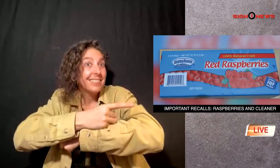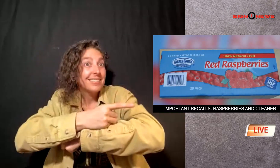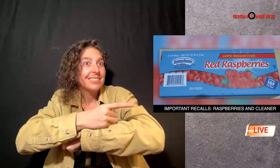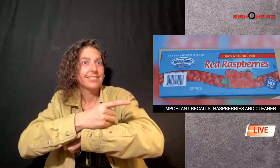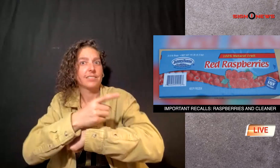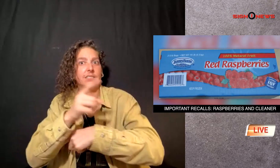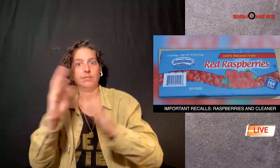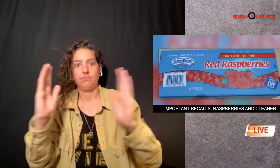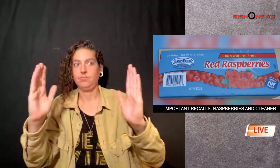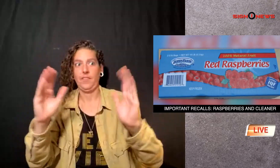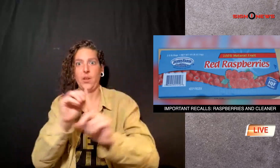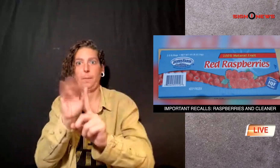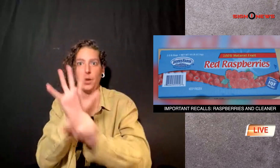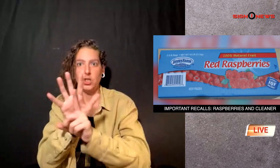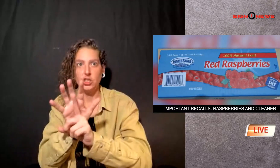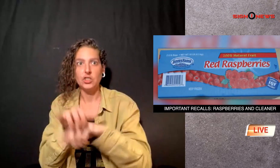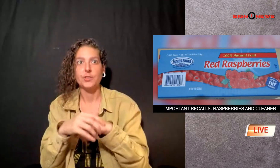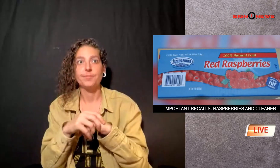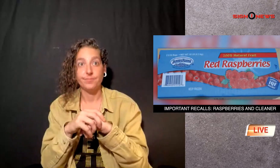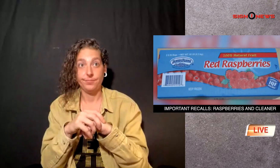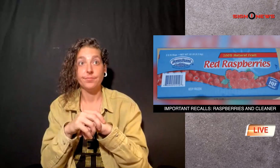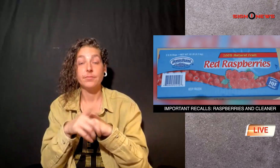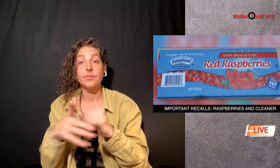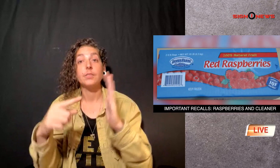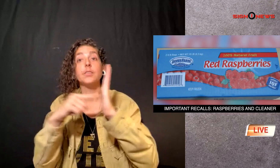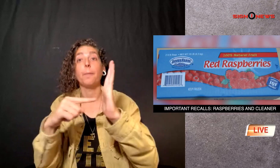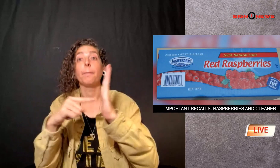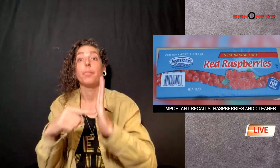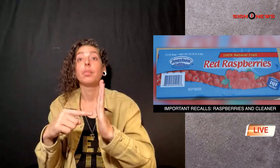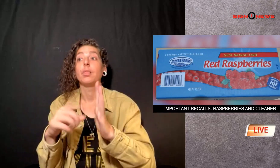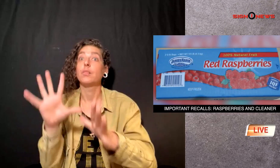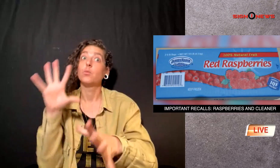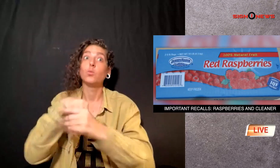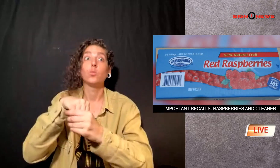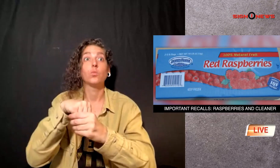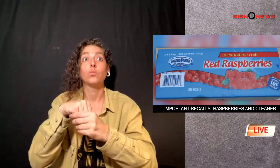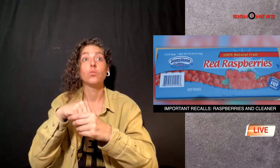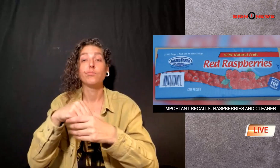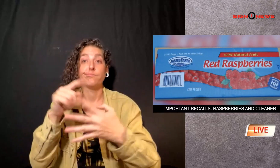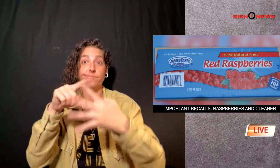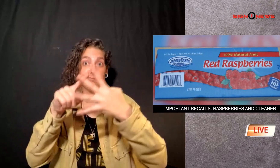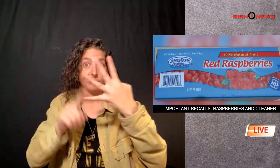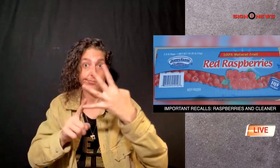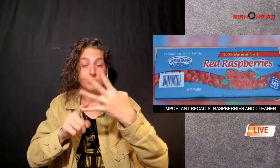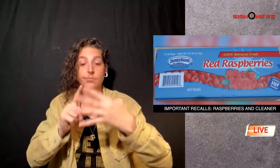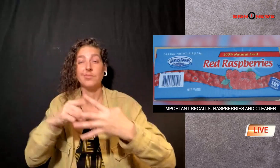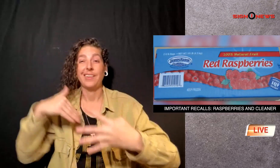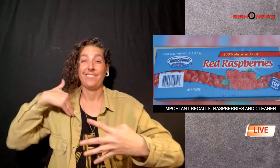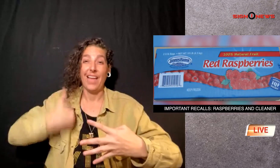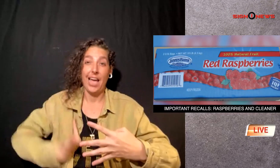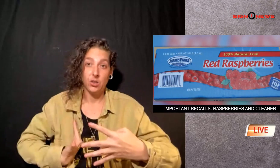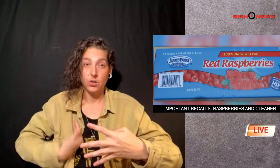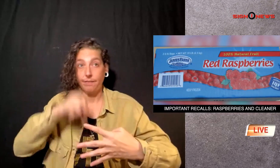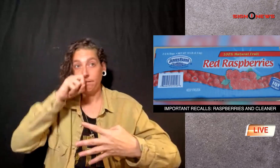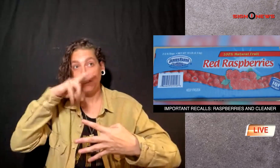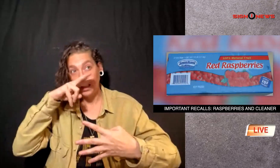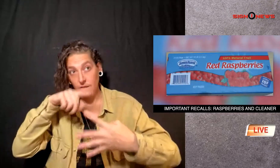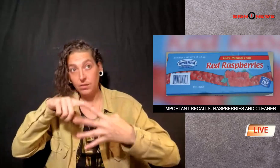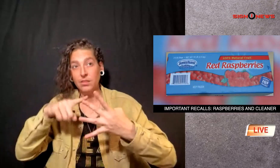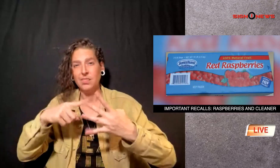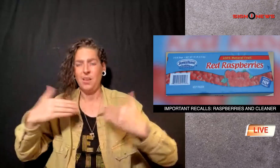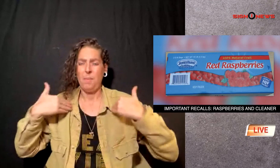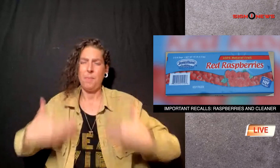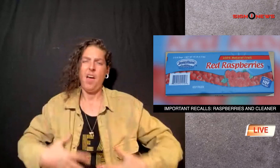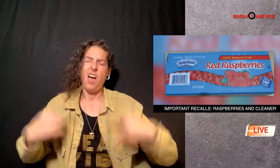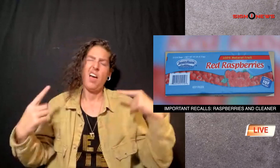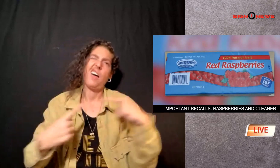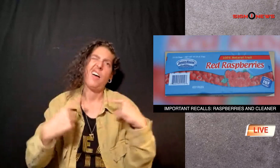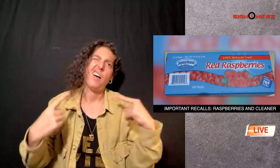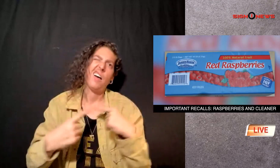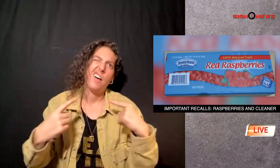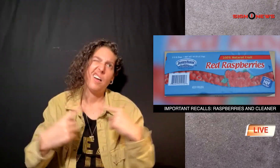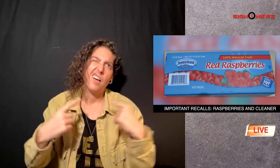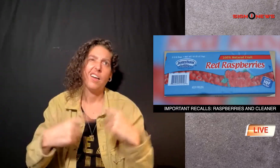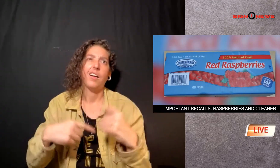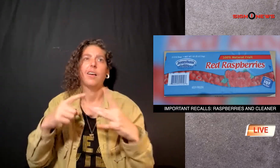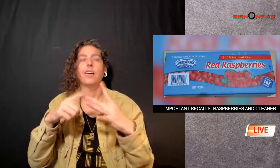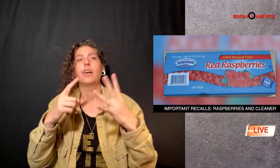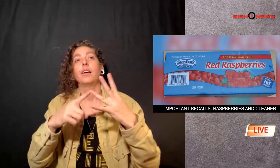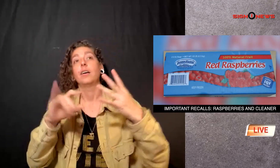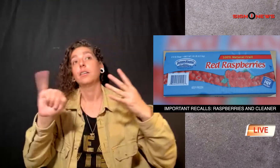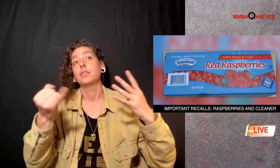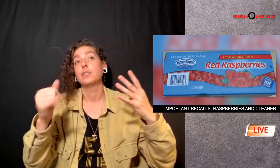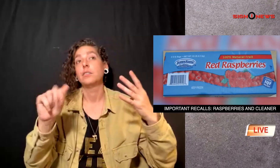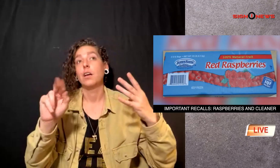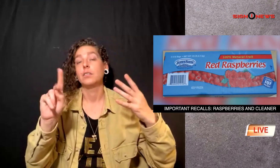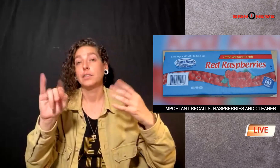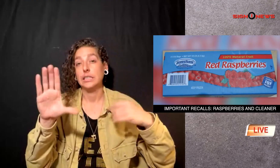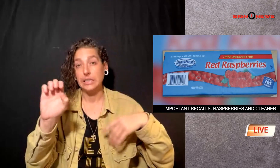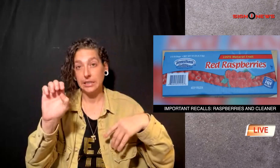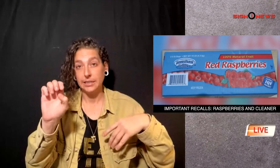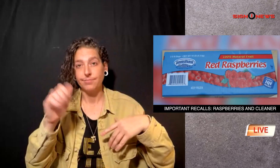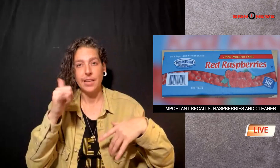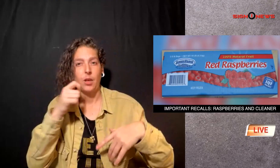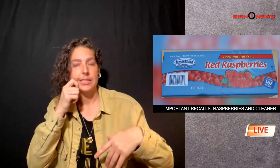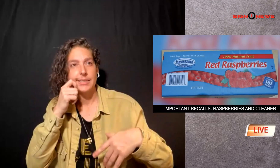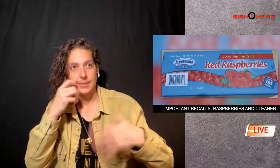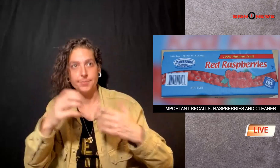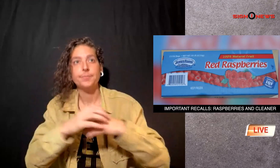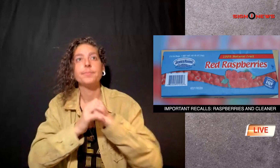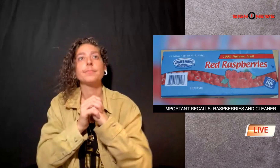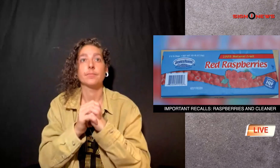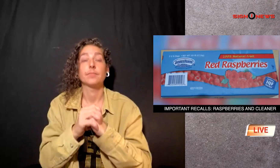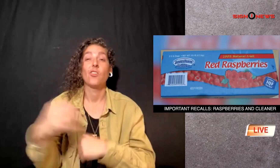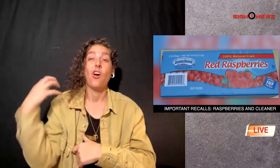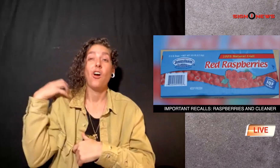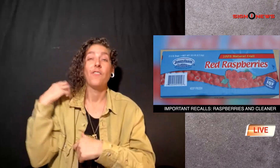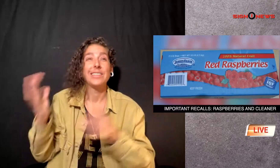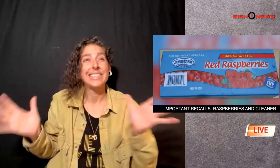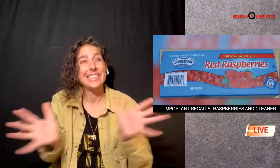50 days of exposure symptoms include fatigue and abdominal pain and jaundice officials